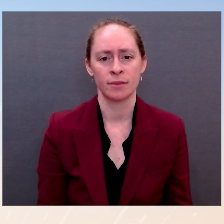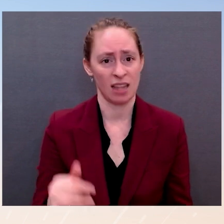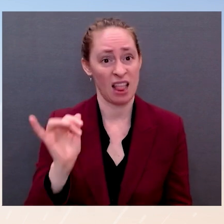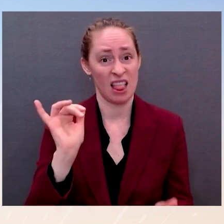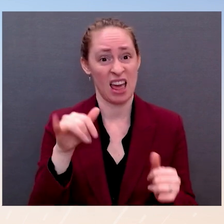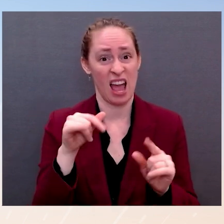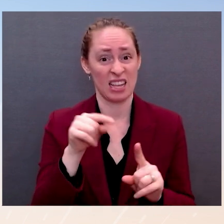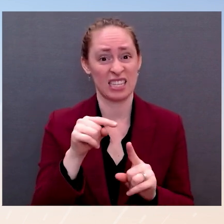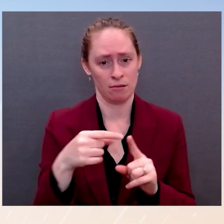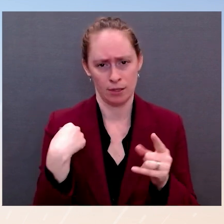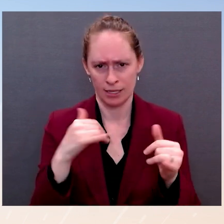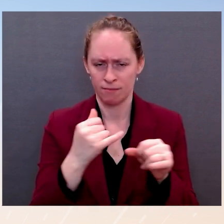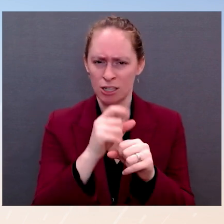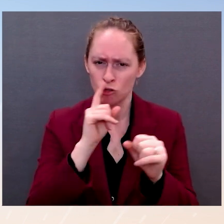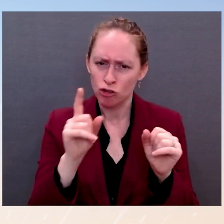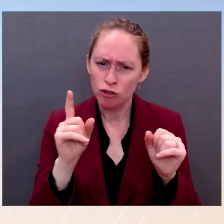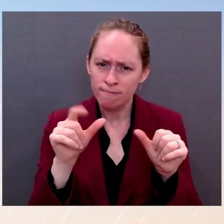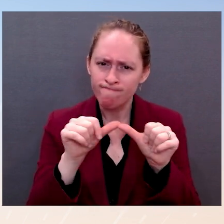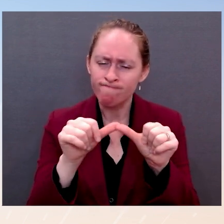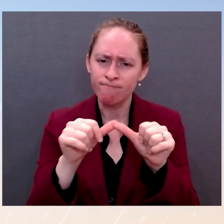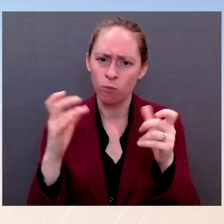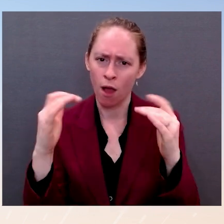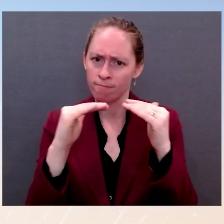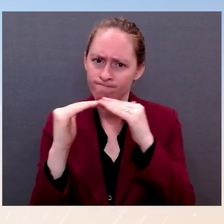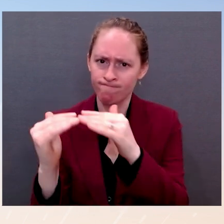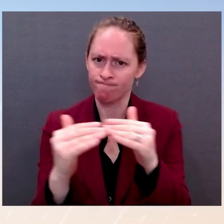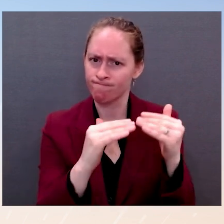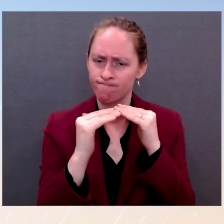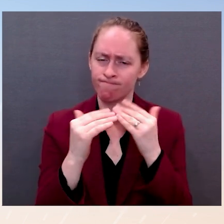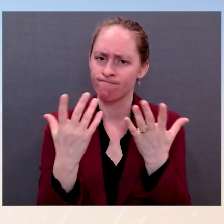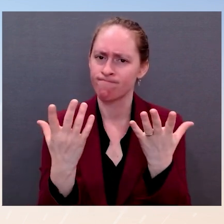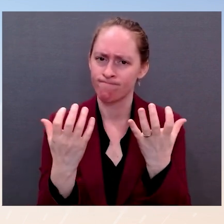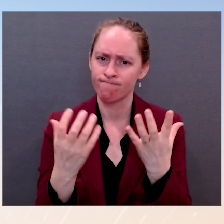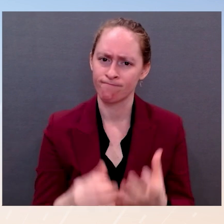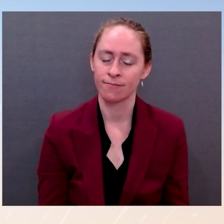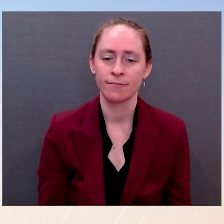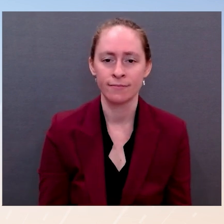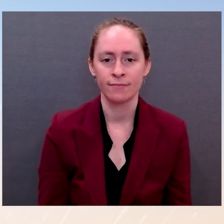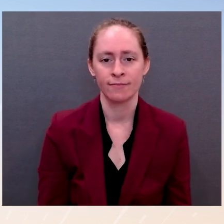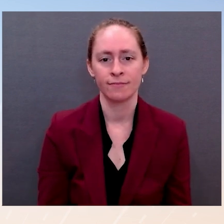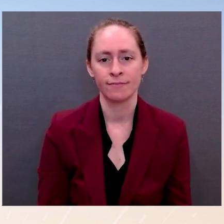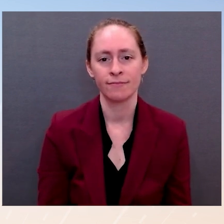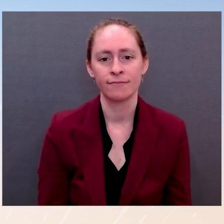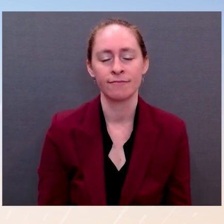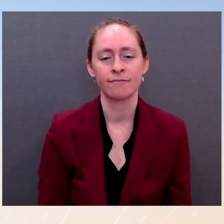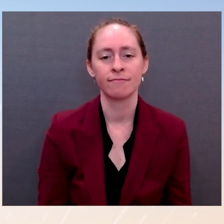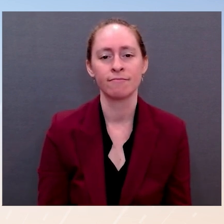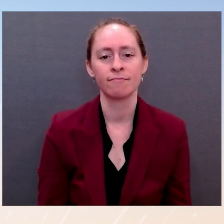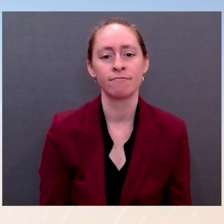our lens of health equity. On all of that work, and so as part of all of the work we're doing,